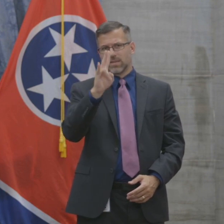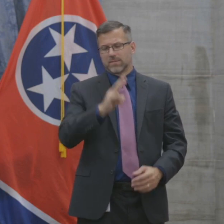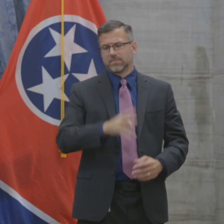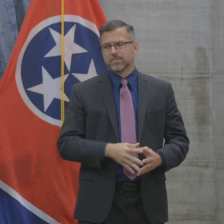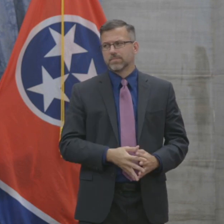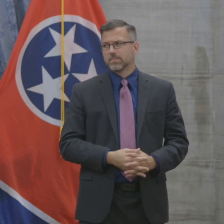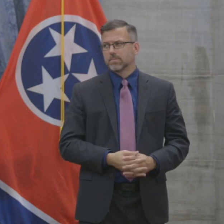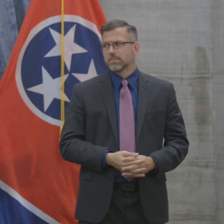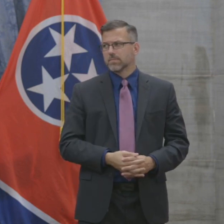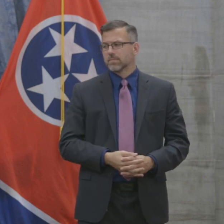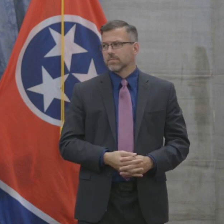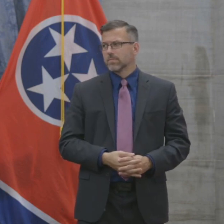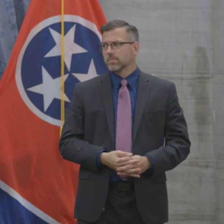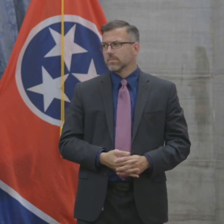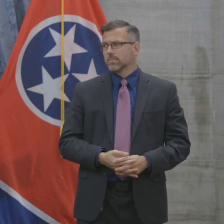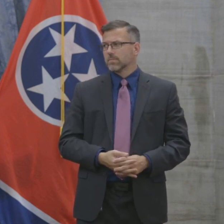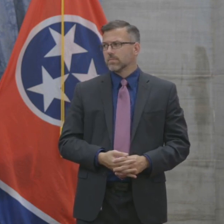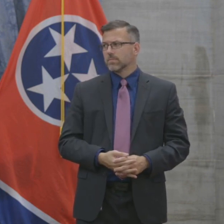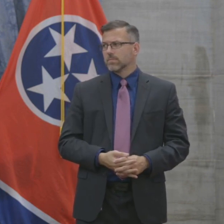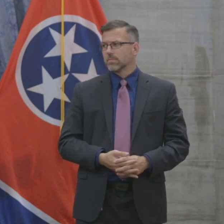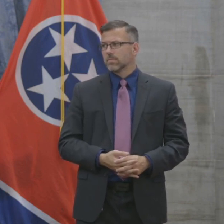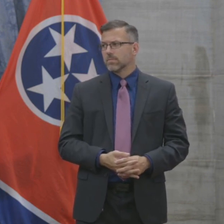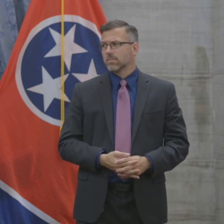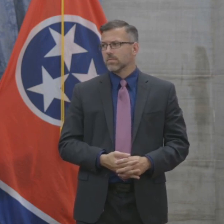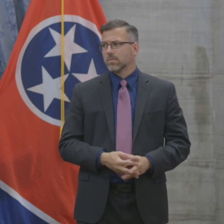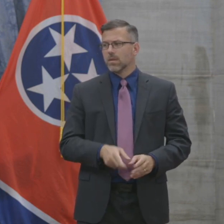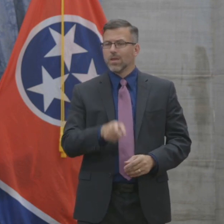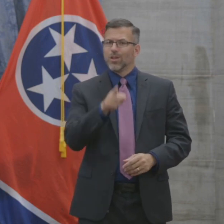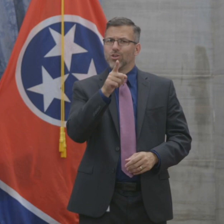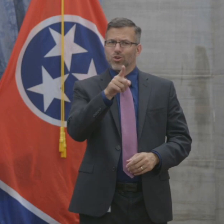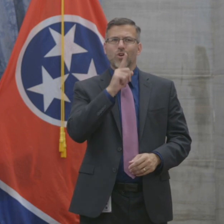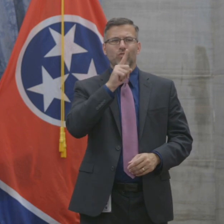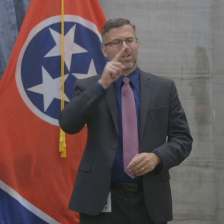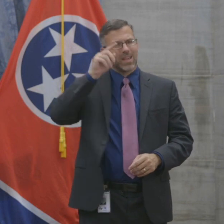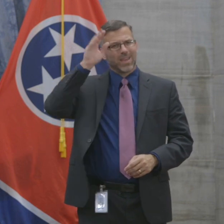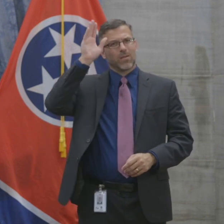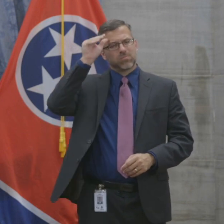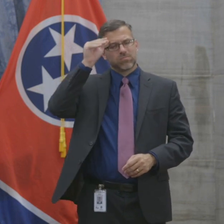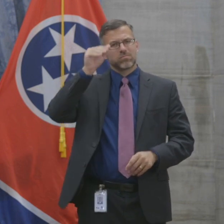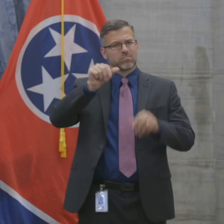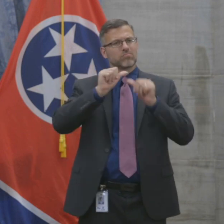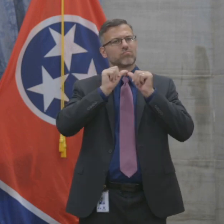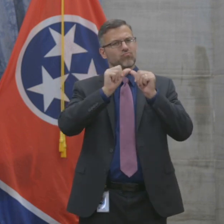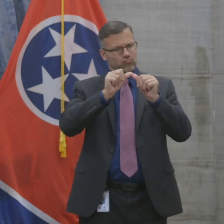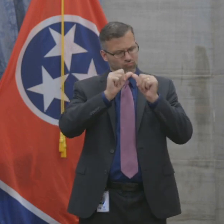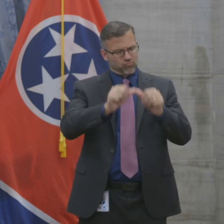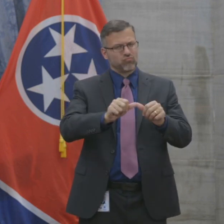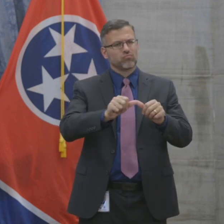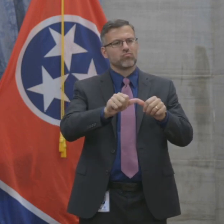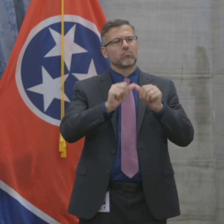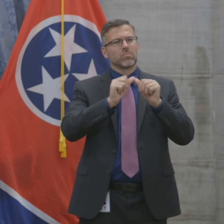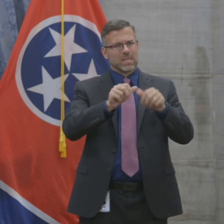General has weighed in on the appropriateness of the decisions. The US -- former US Attorney General Gonzalez has